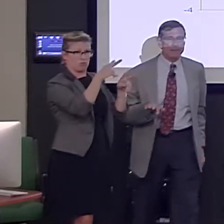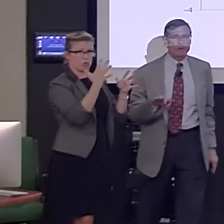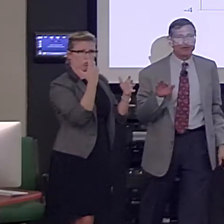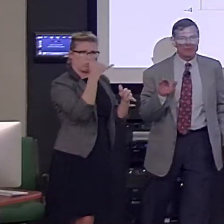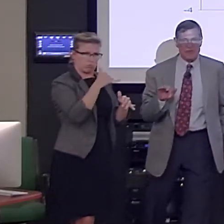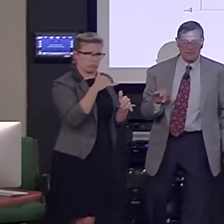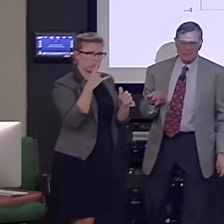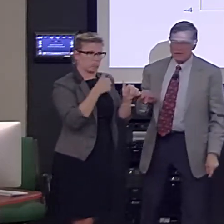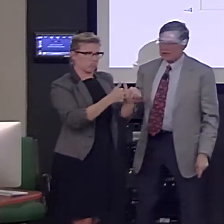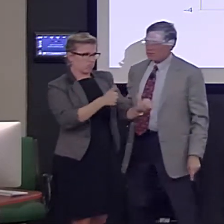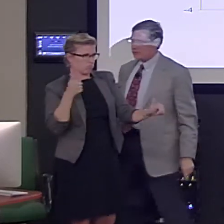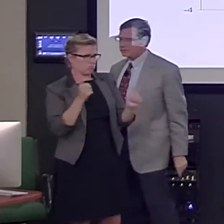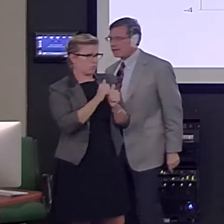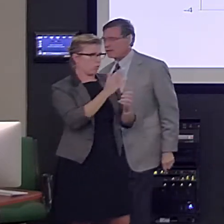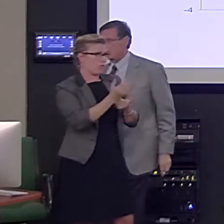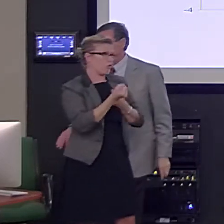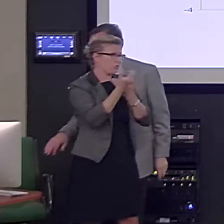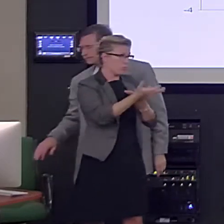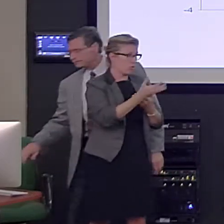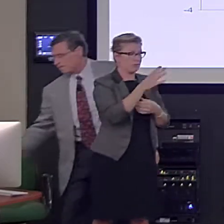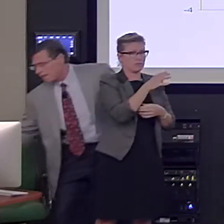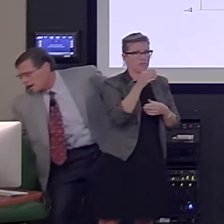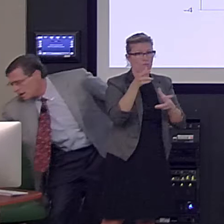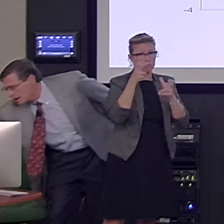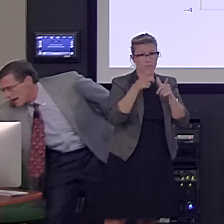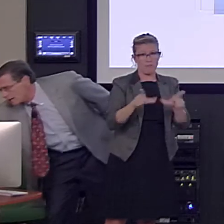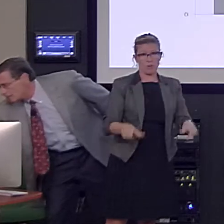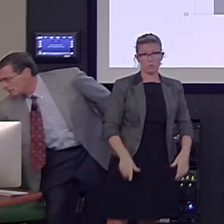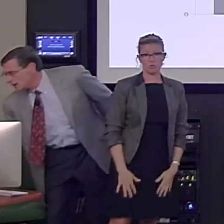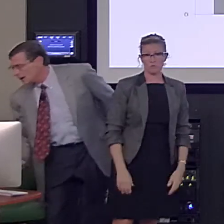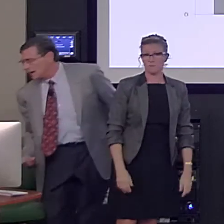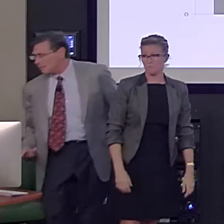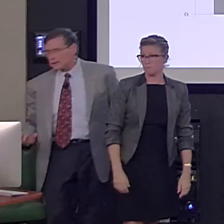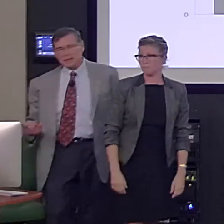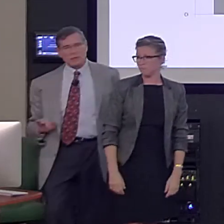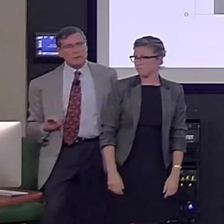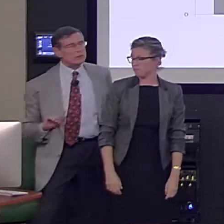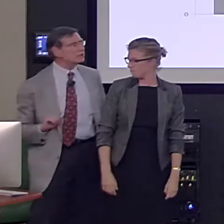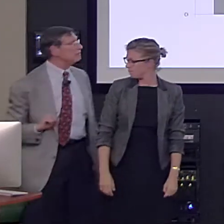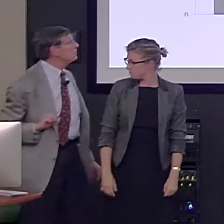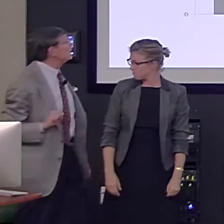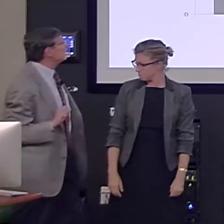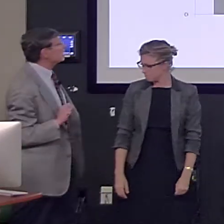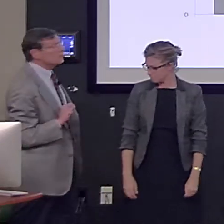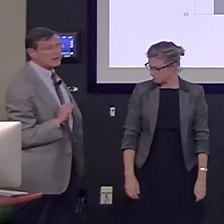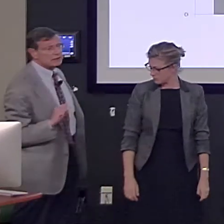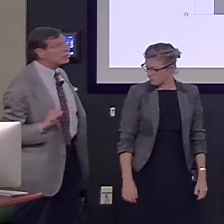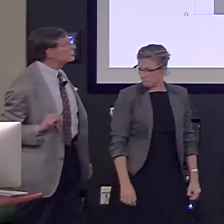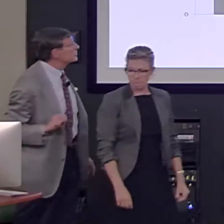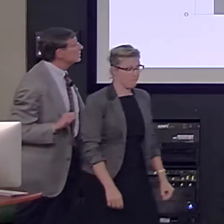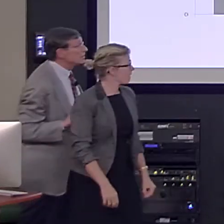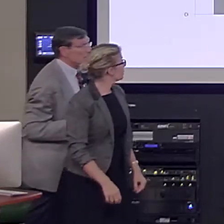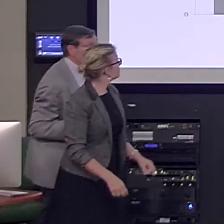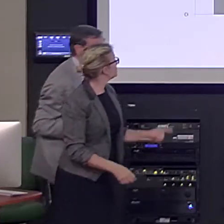in both receptive and expressive language. Now, when we looked at mean length of utterance